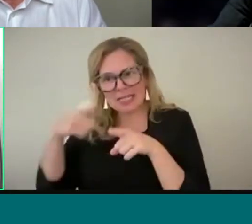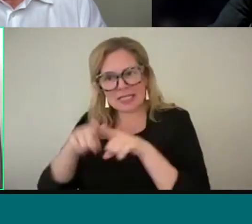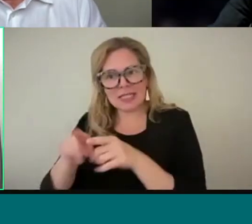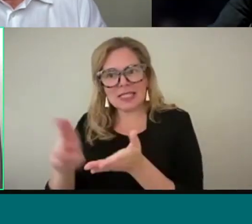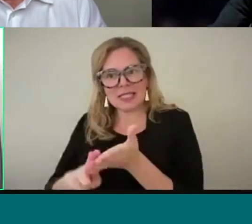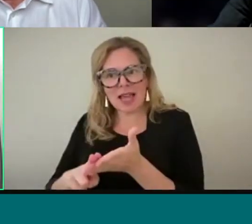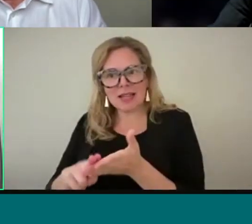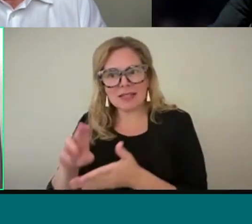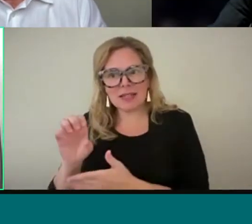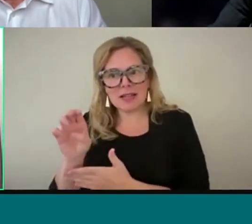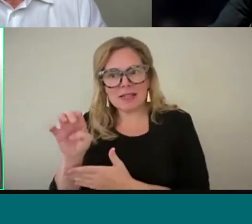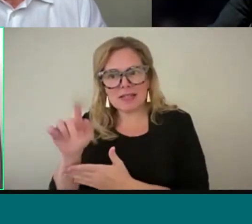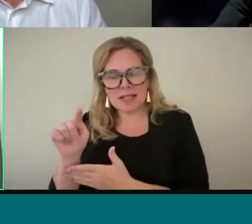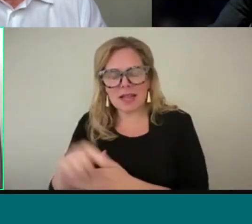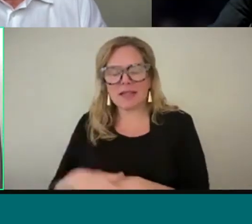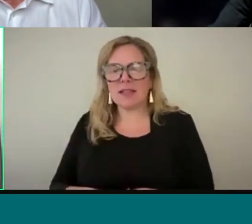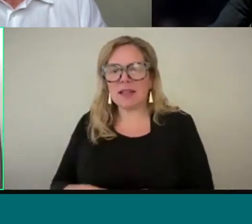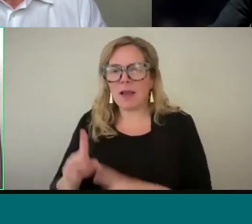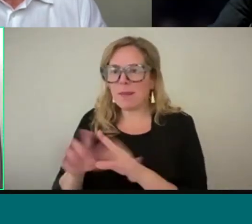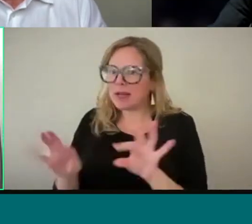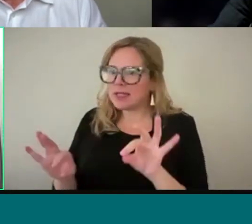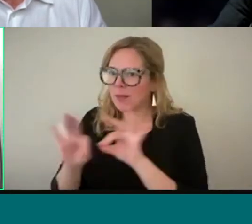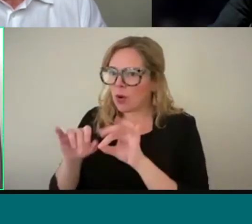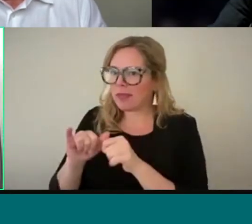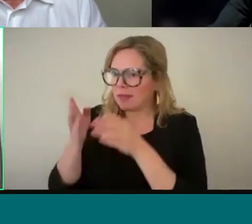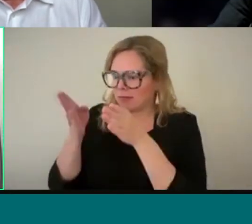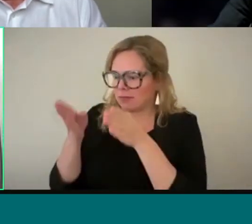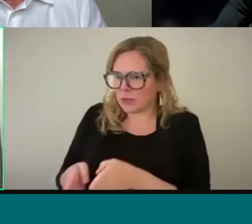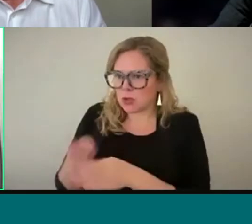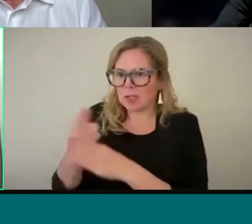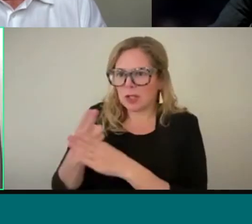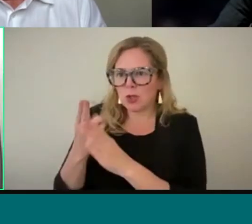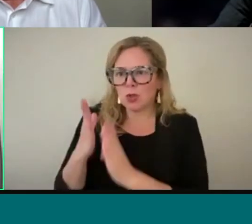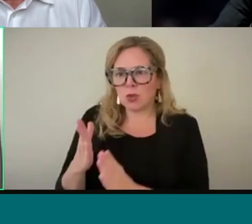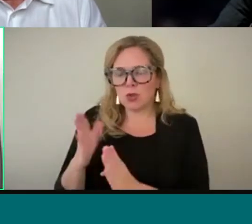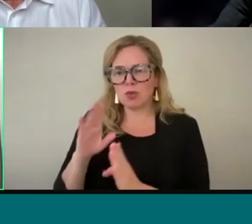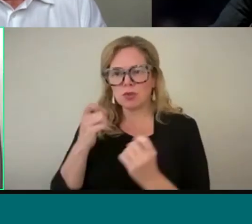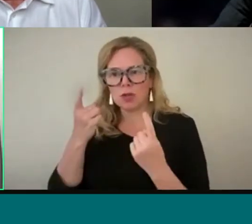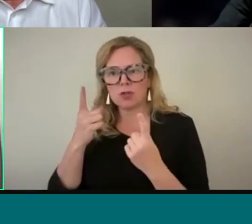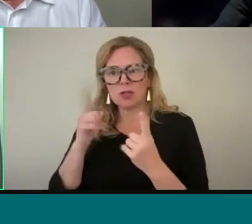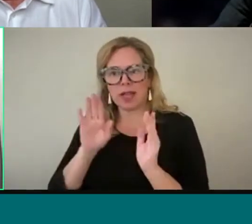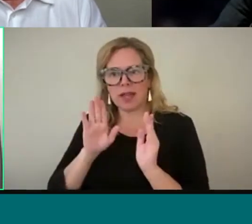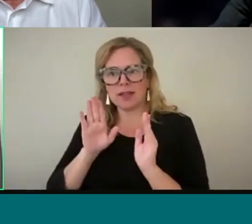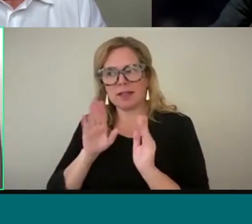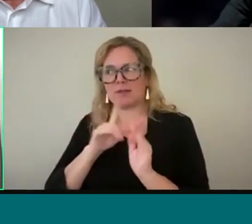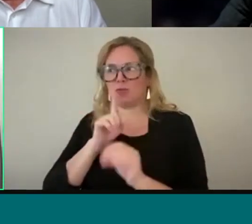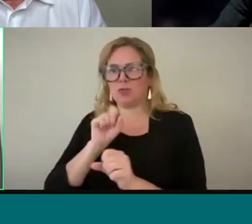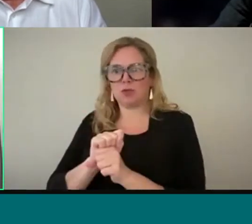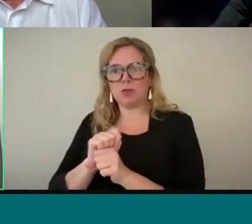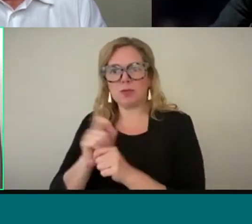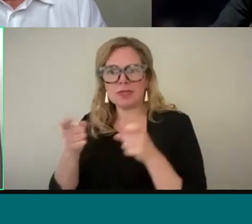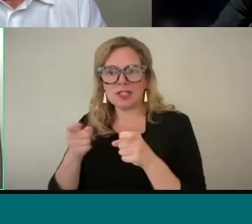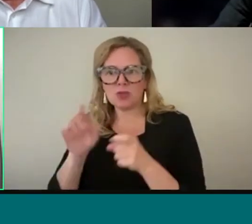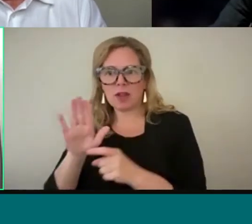of their health and the center of their care. As Topher shared, I'm a doctor for kids with